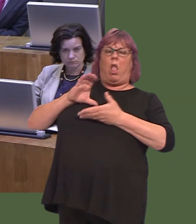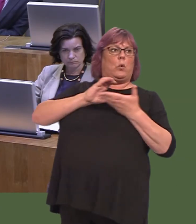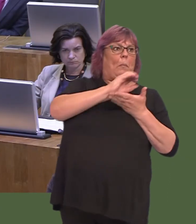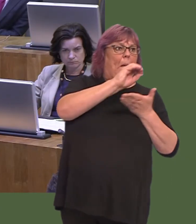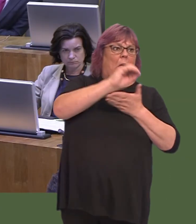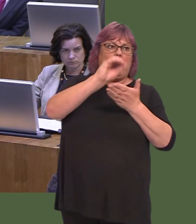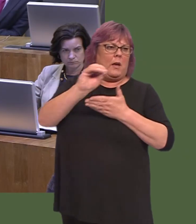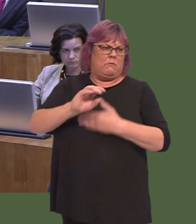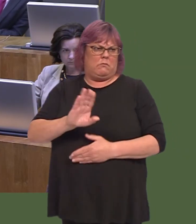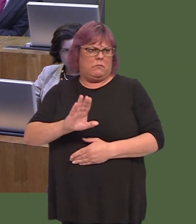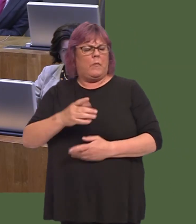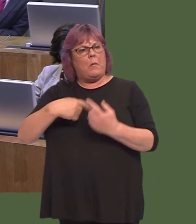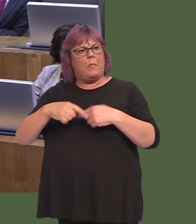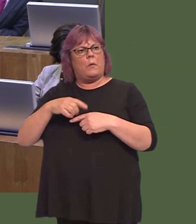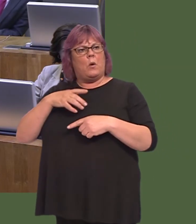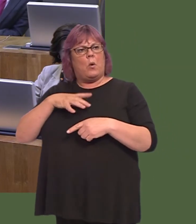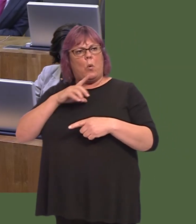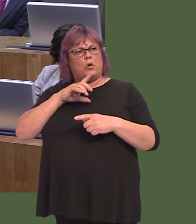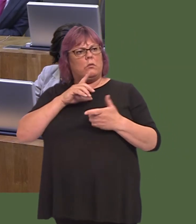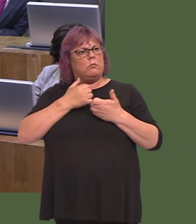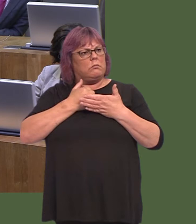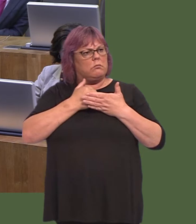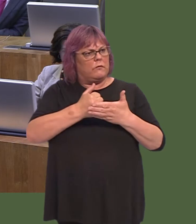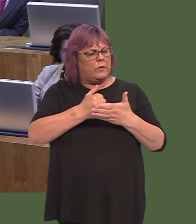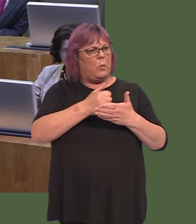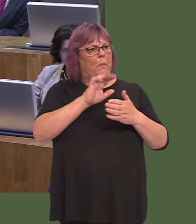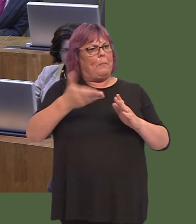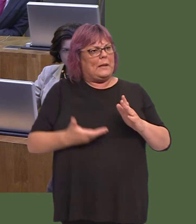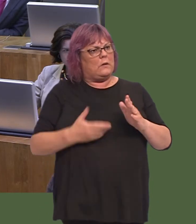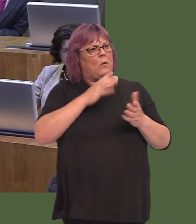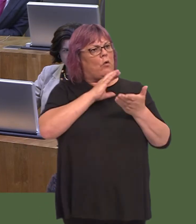But we continually look to improve our offer to businesses in terms of grant funding, particularly